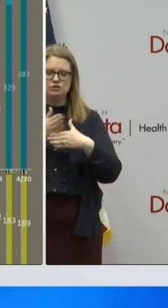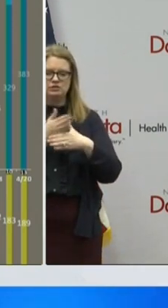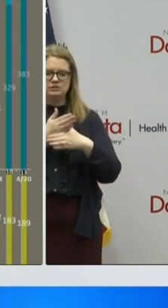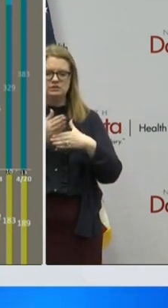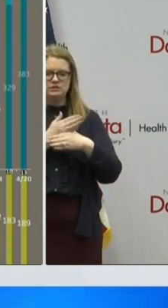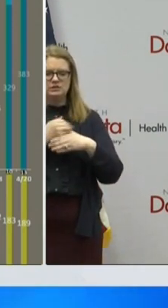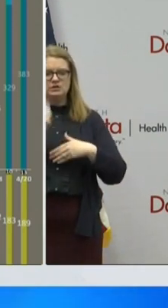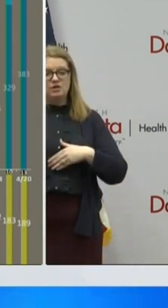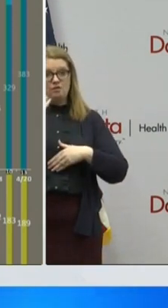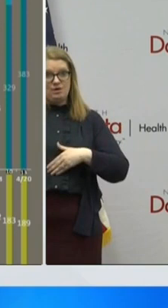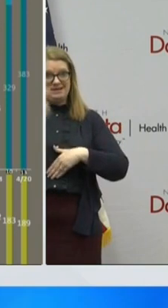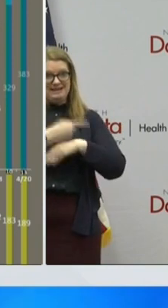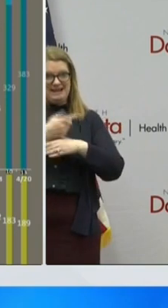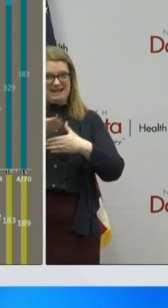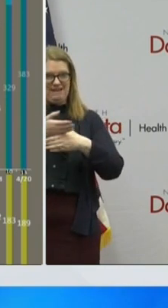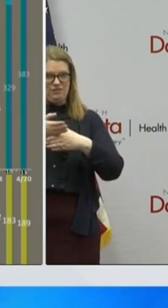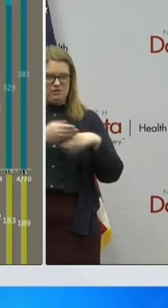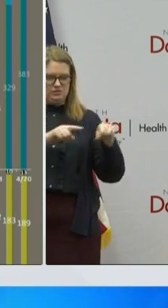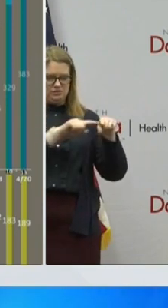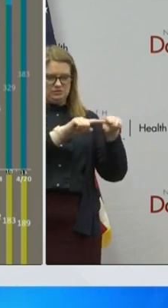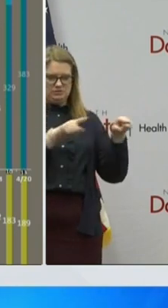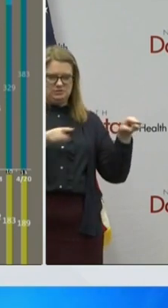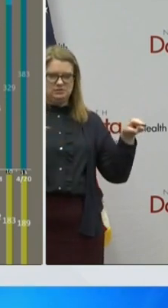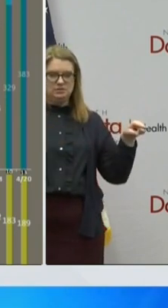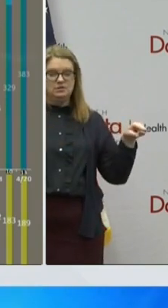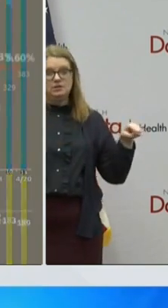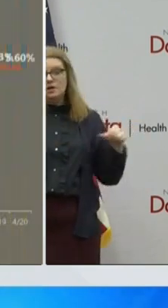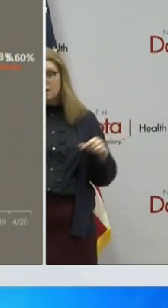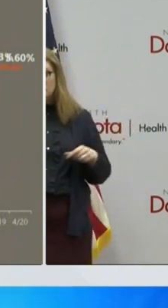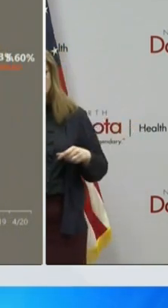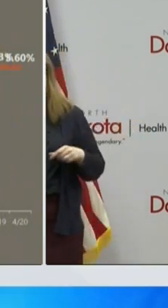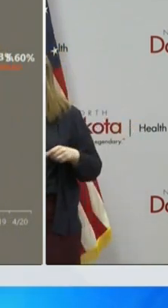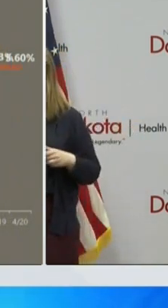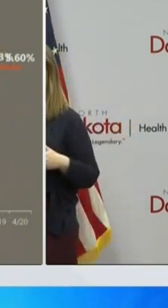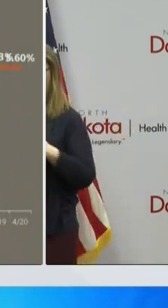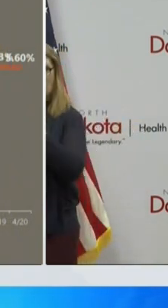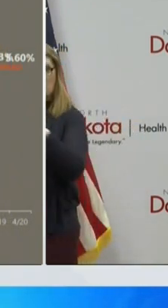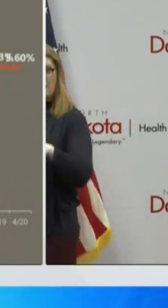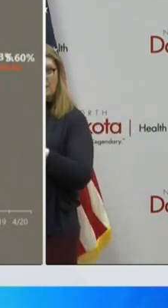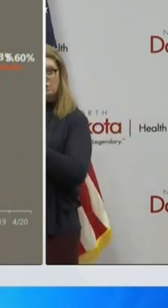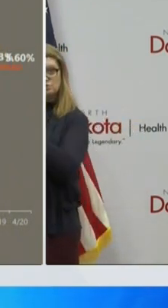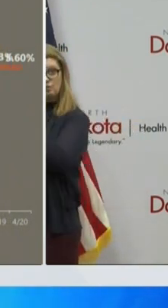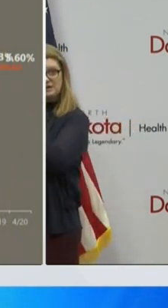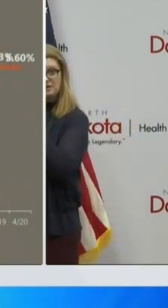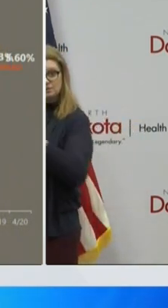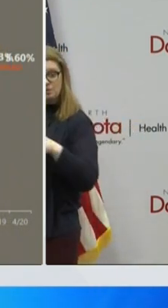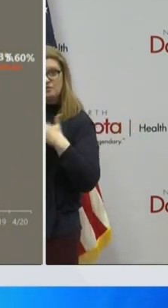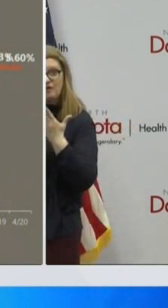DISCUSSED. ON THE POSITIVE RATE, ROLLING AVERAGE, IF WE LOOK AT THE 14